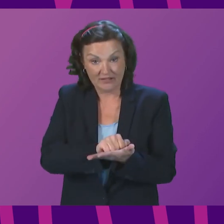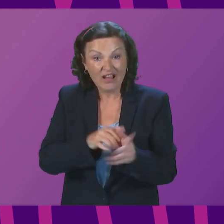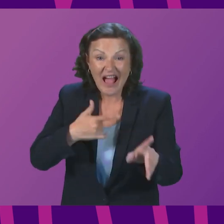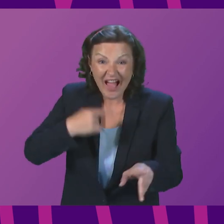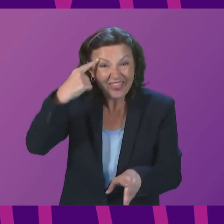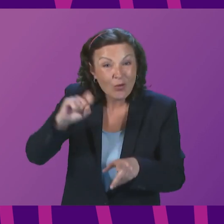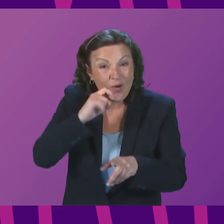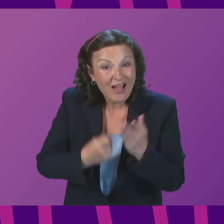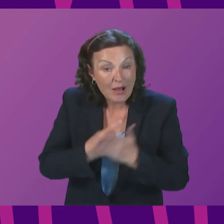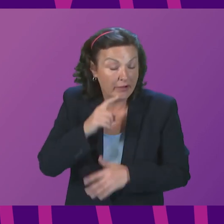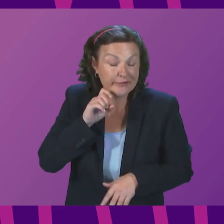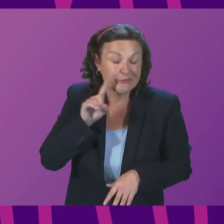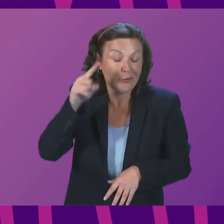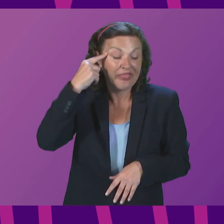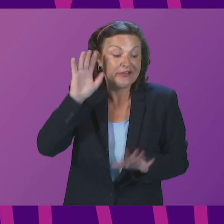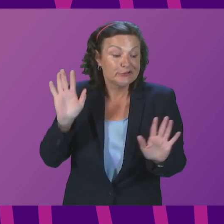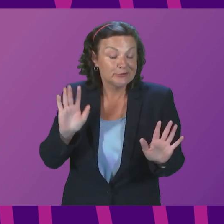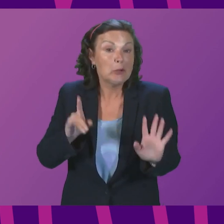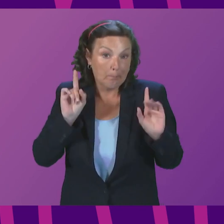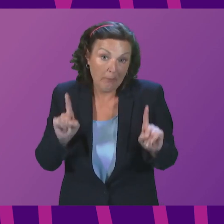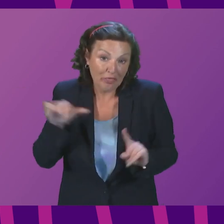hope that that will happen in reality.